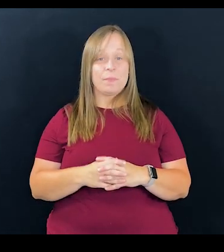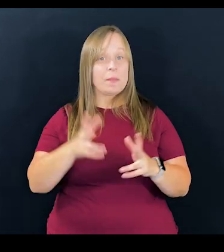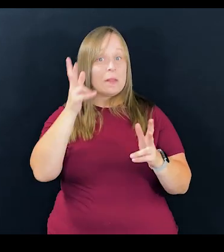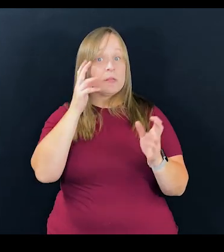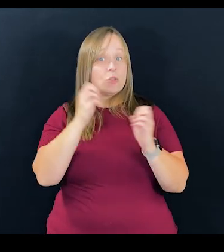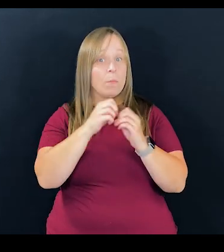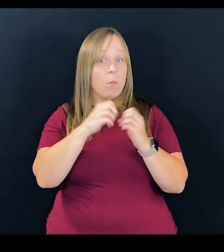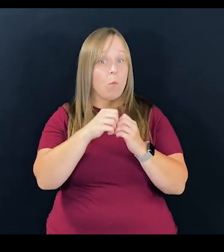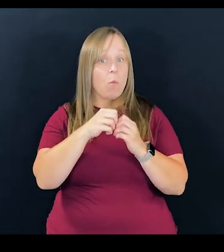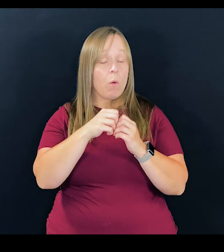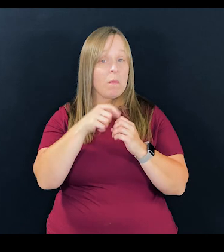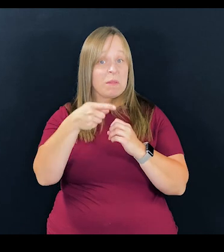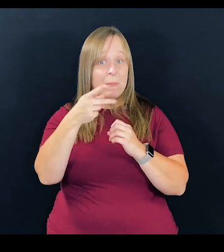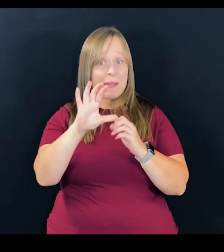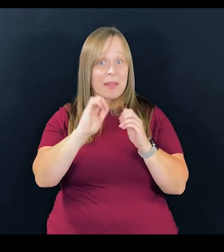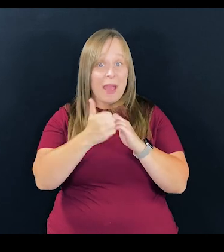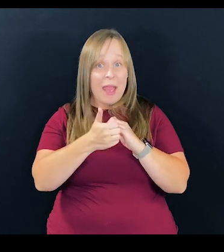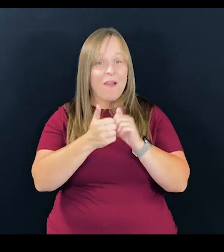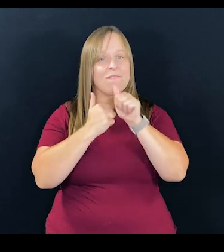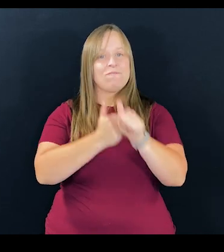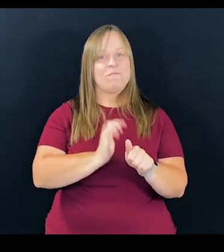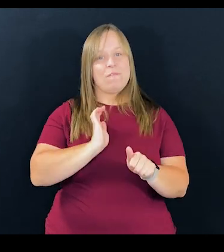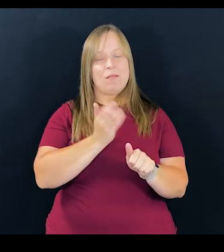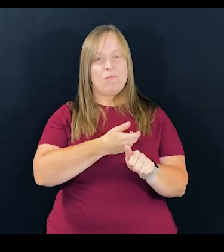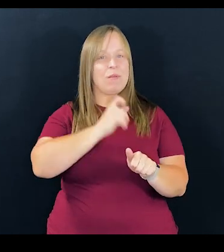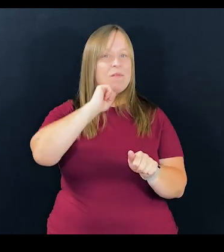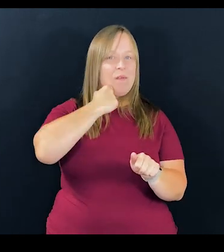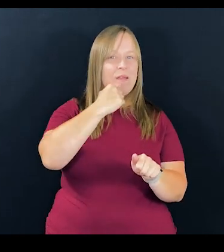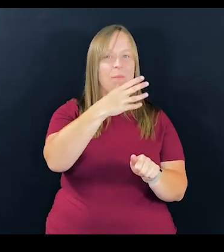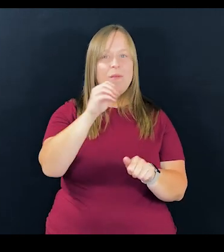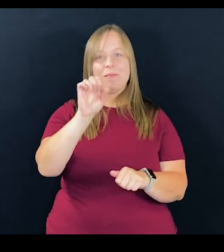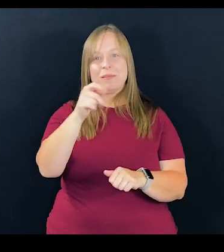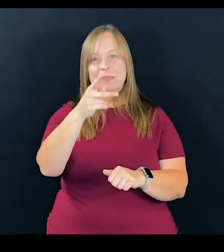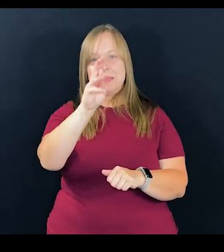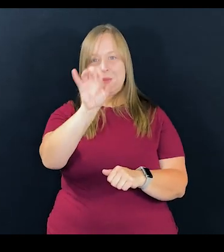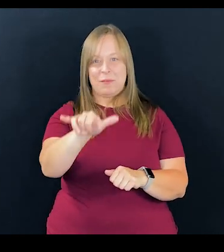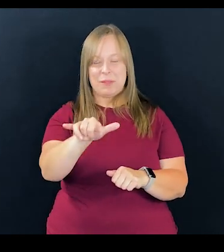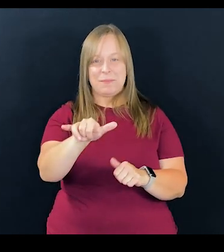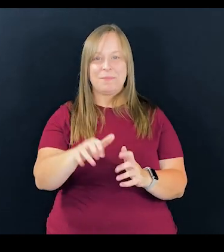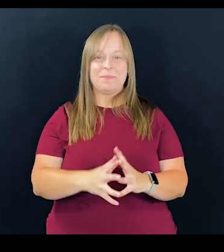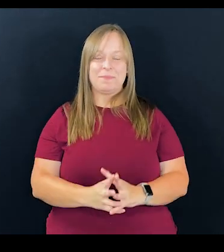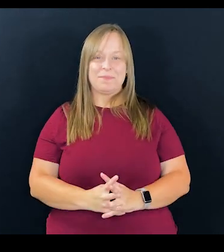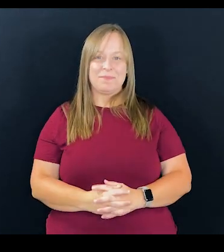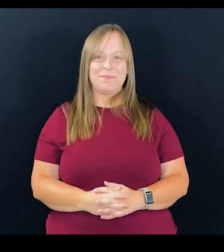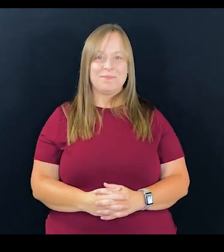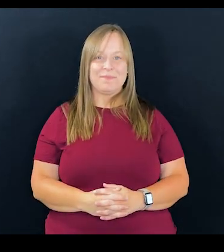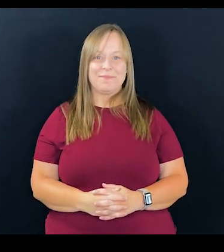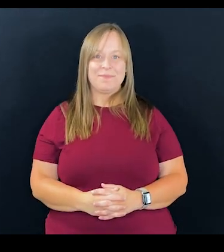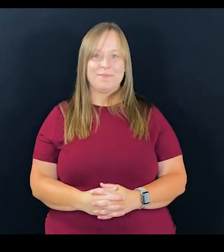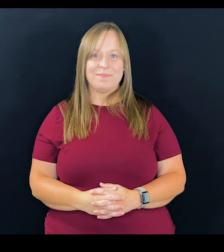To listen to more Empire State of Rights: Closed Captioned, follow us on Apple Podcasts and Spotify.